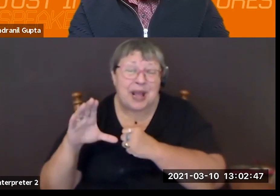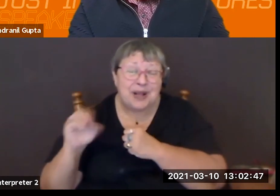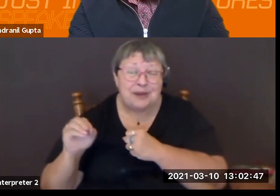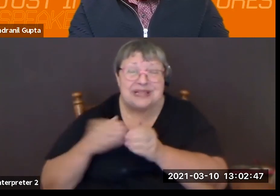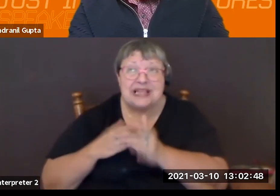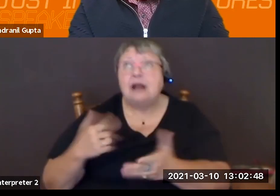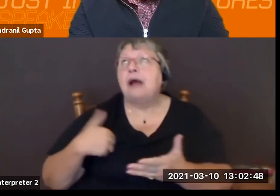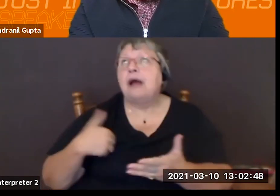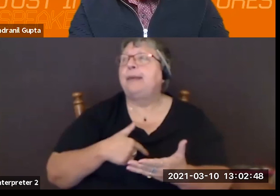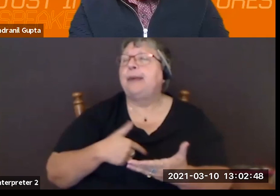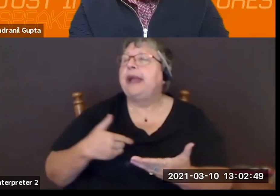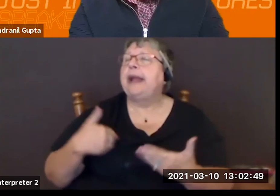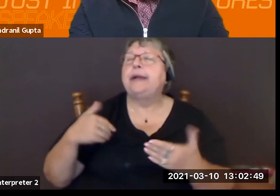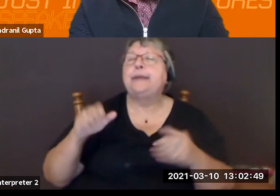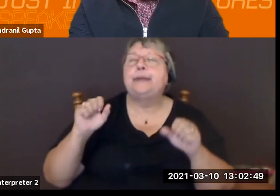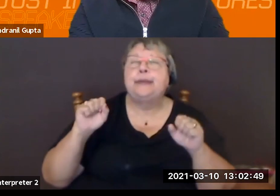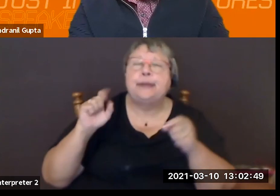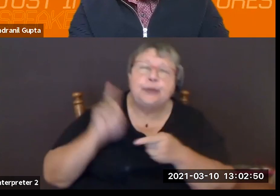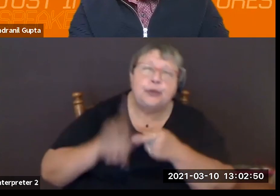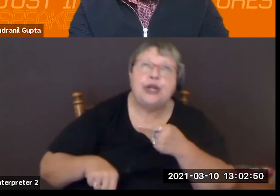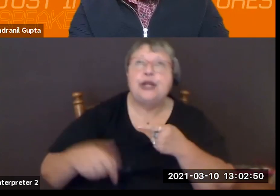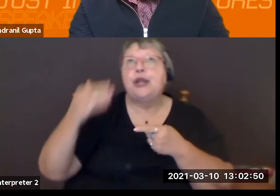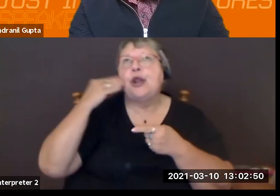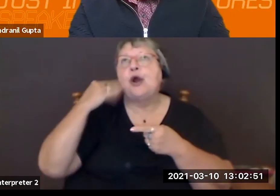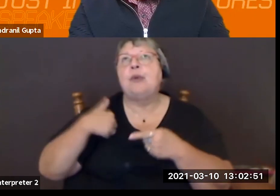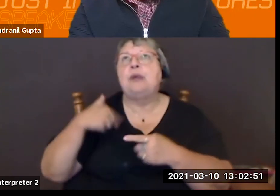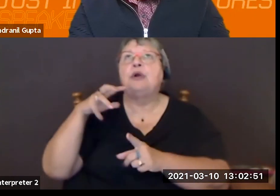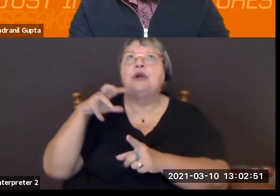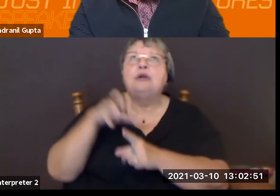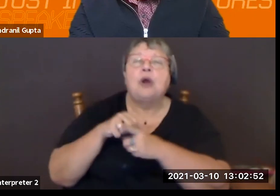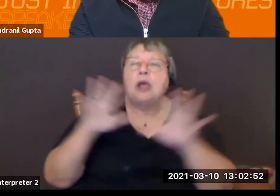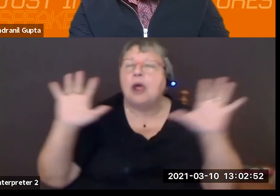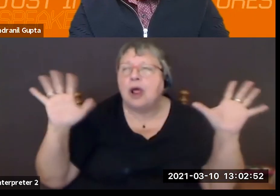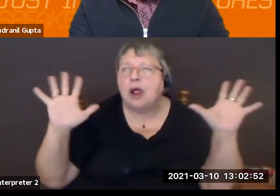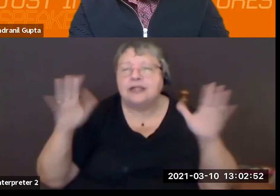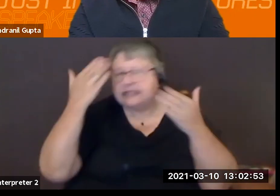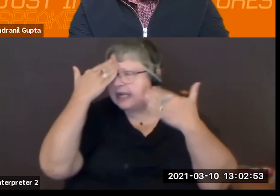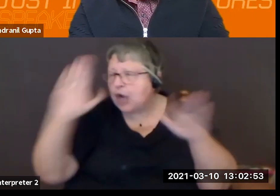And the reality is that they have tremendous internal research capacities.